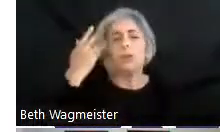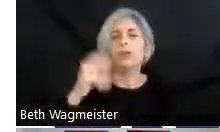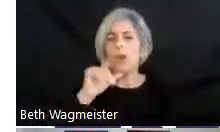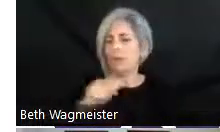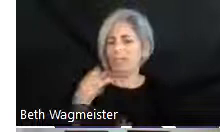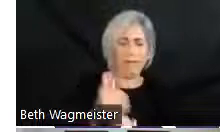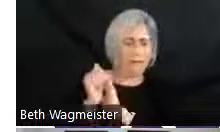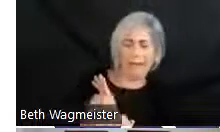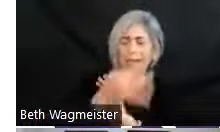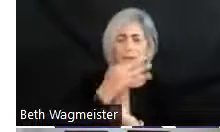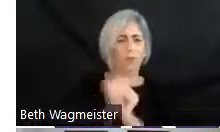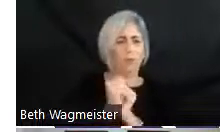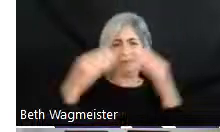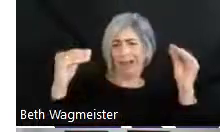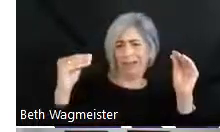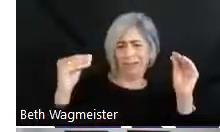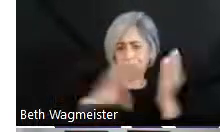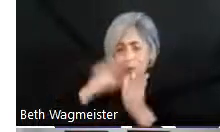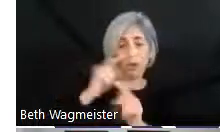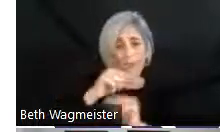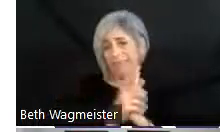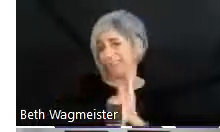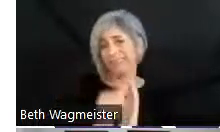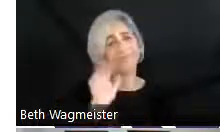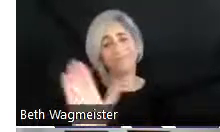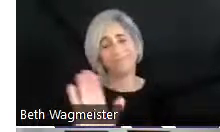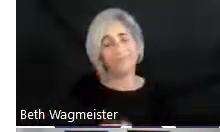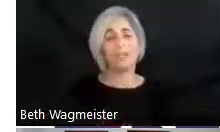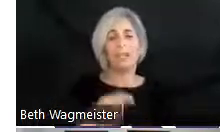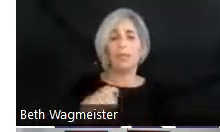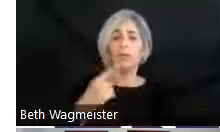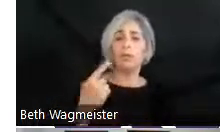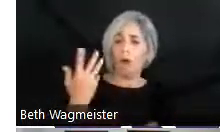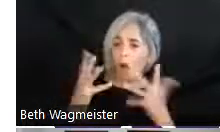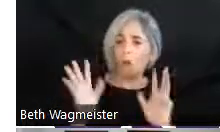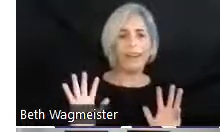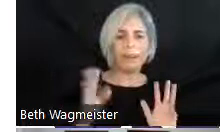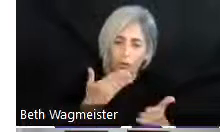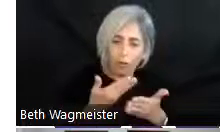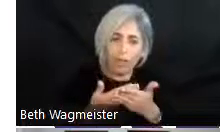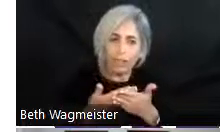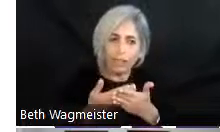sales to learn some of these things. Because in fact you're already good at doing this